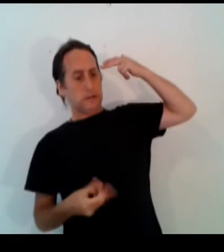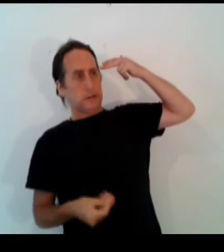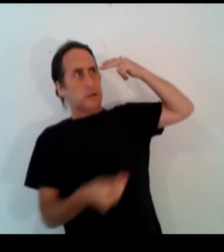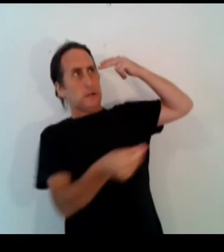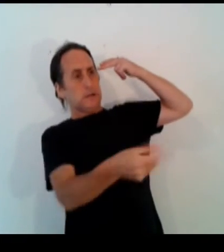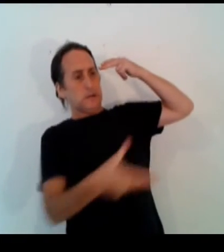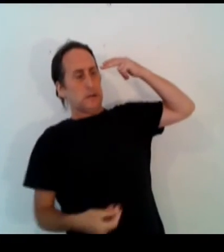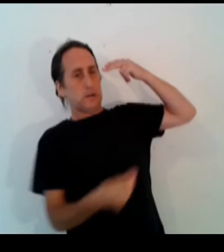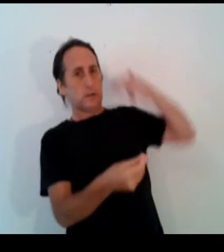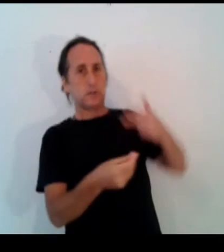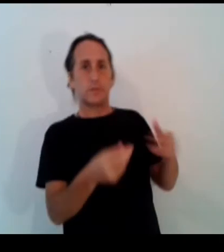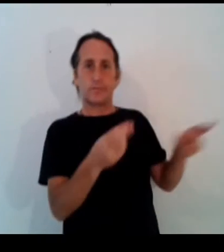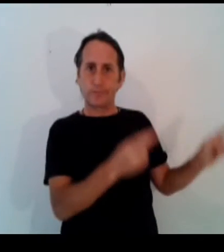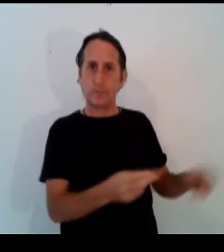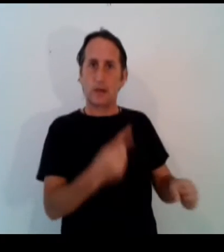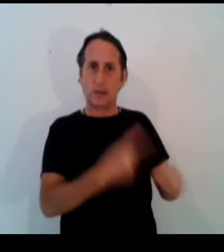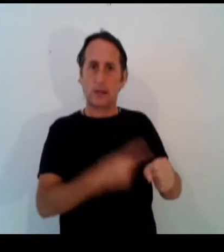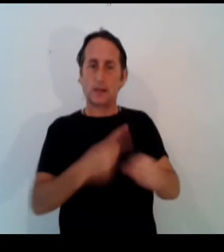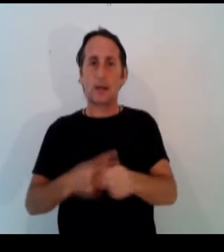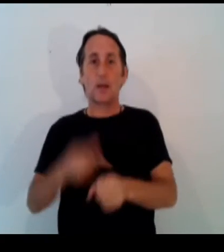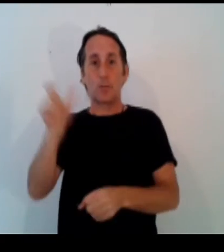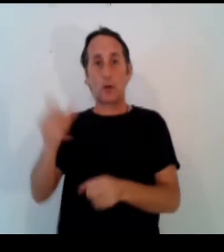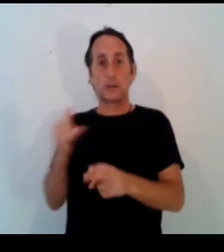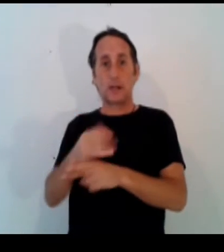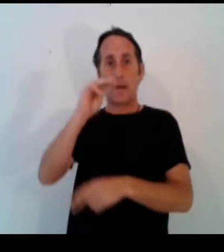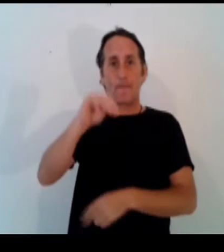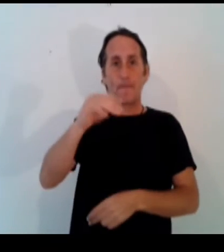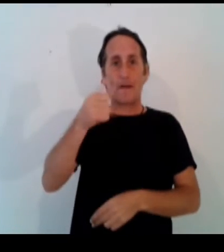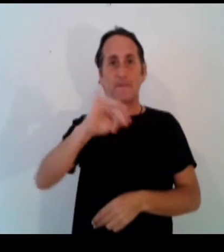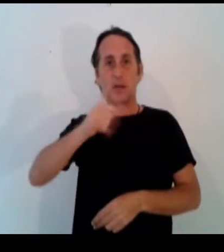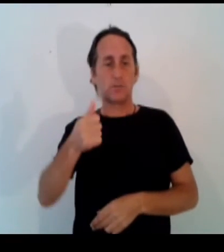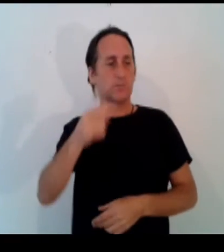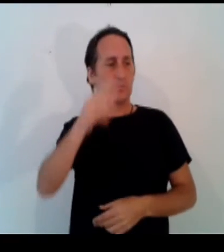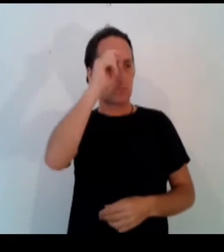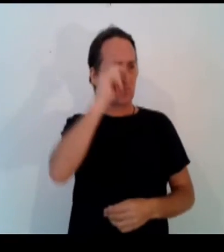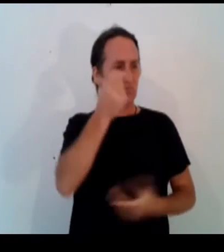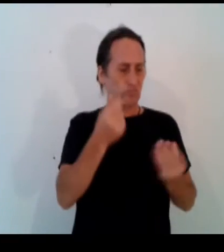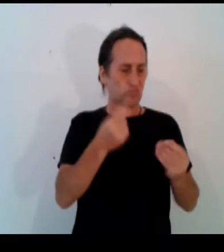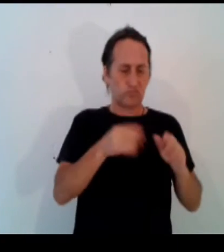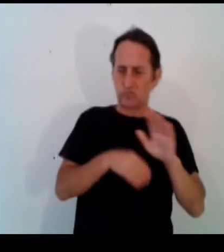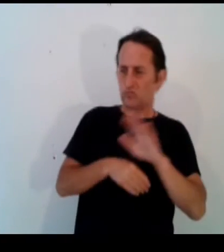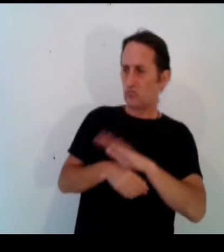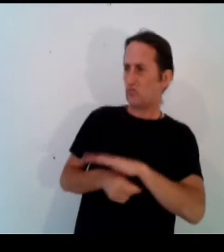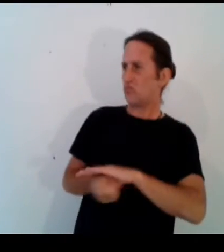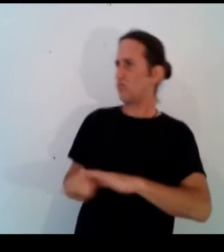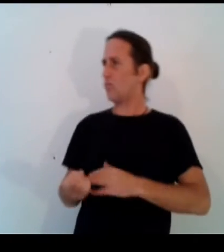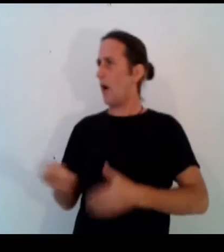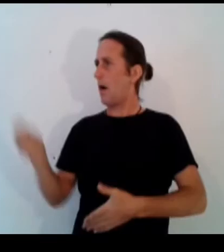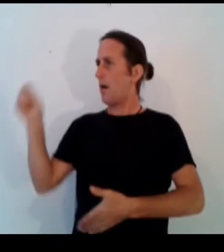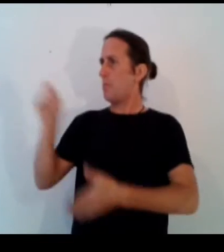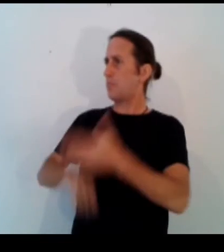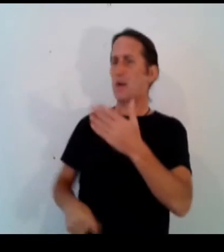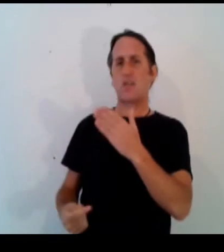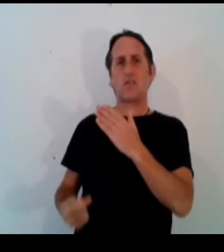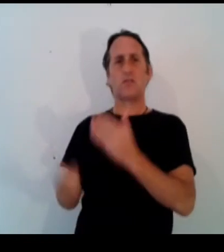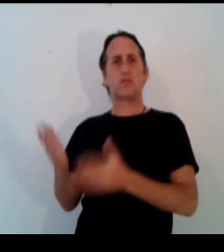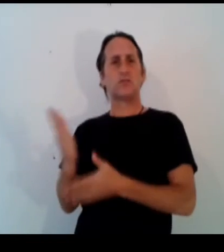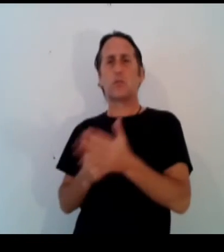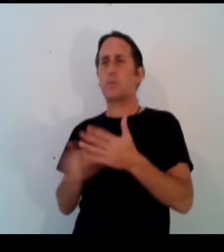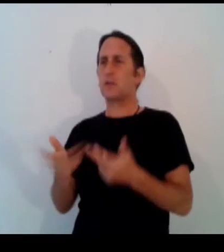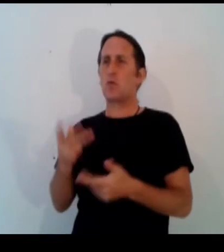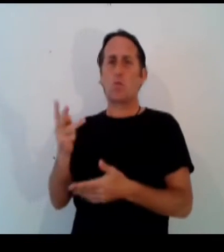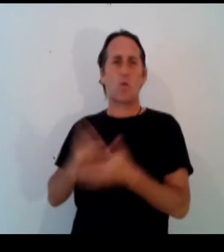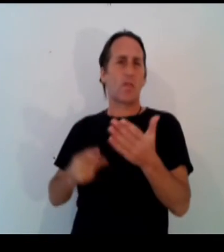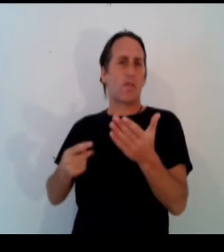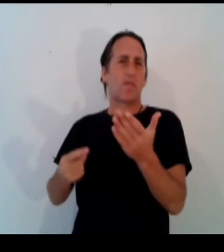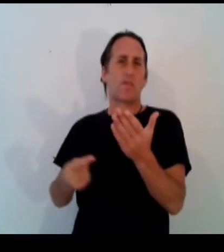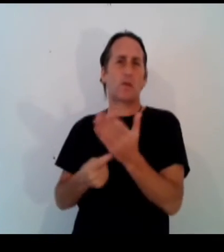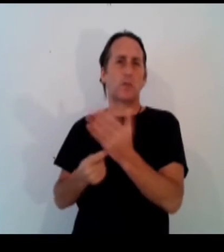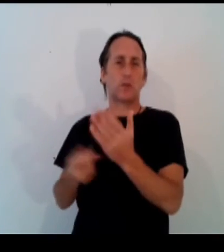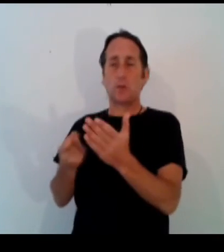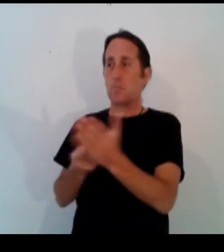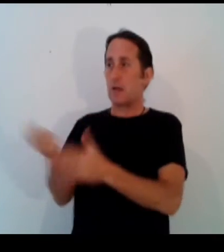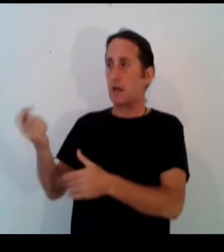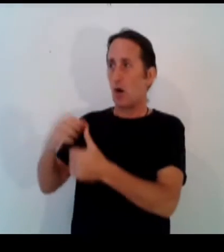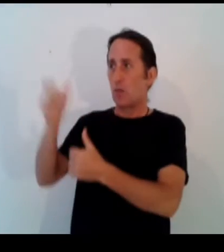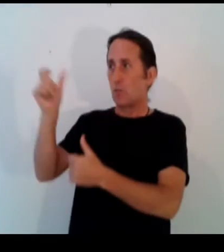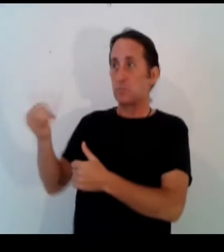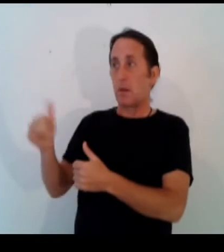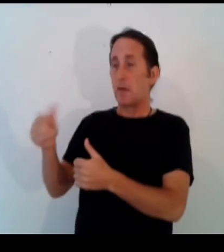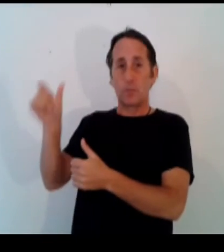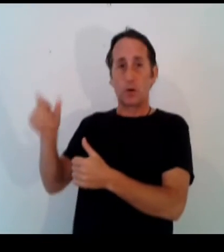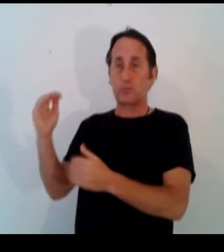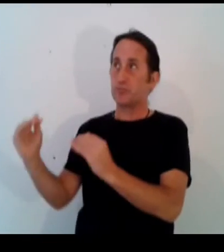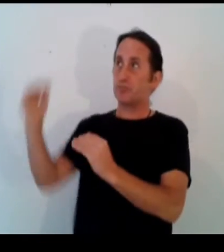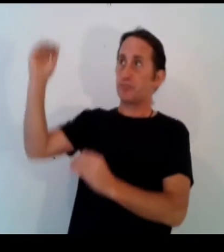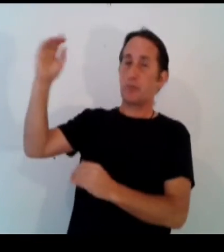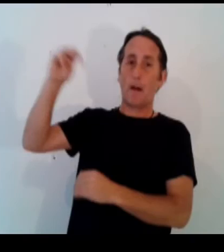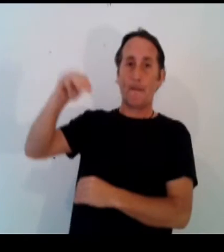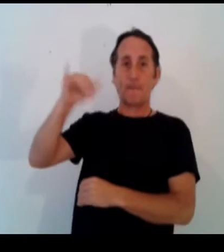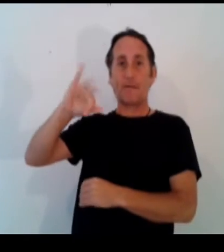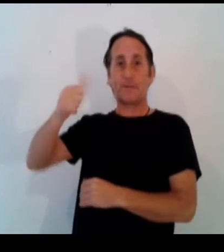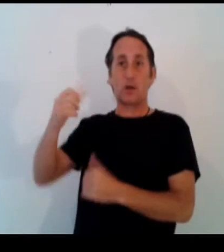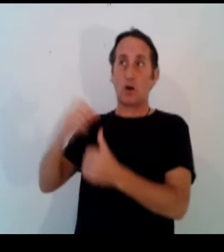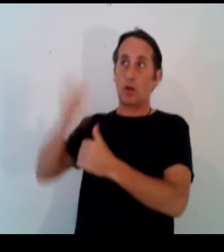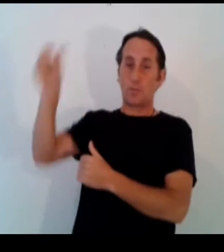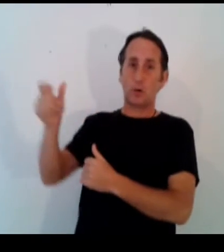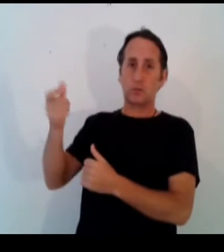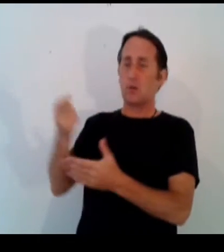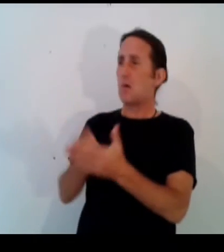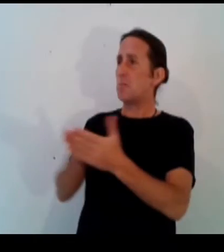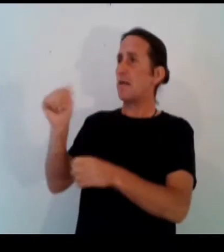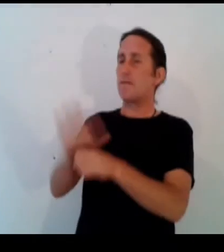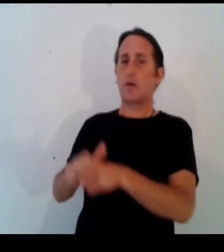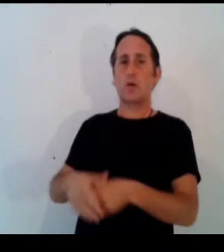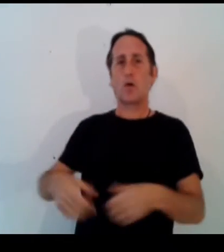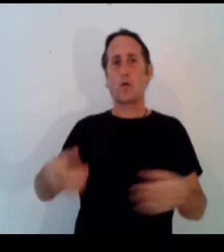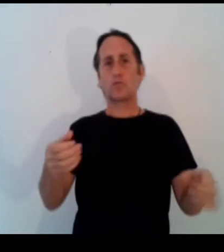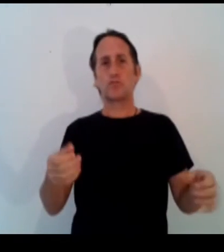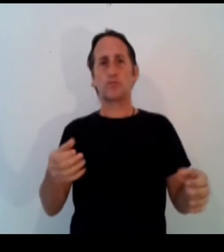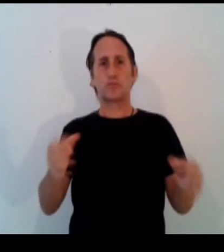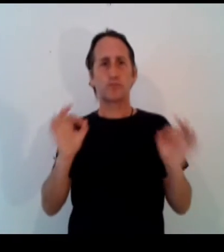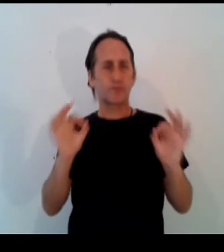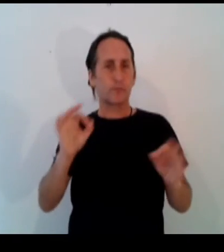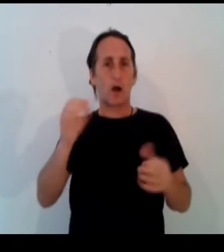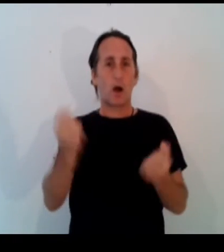Then, the mafia person goes and gets something for whatever..thousands and they are paying someone else maybe higher up in the mafia for a Ferrari or whatever